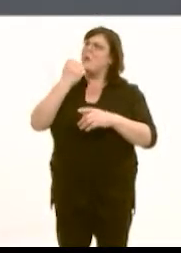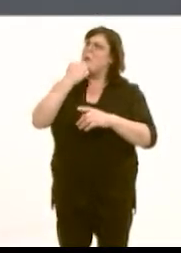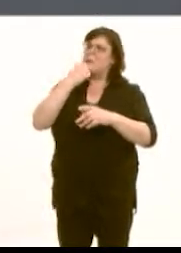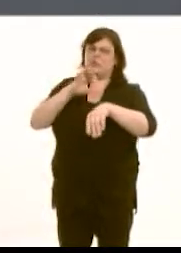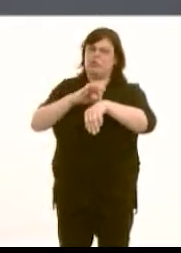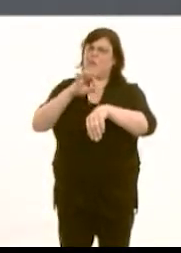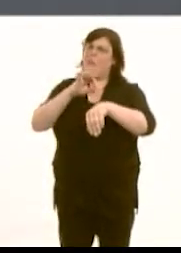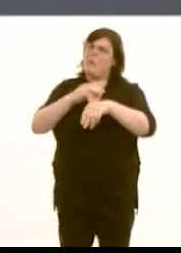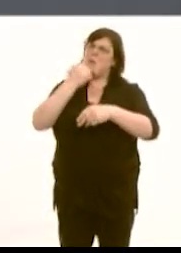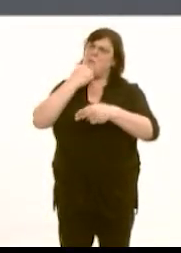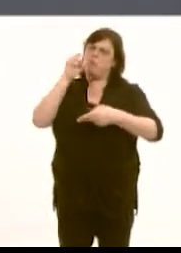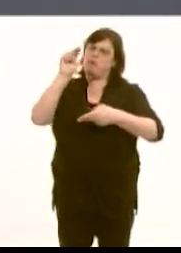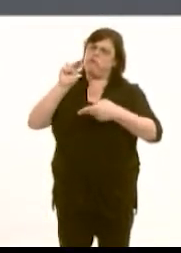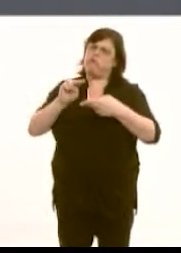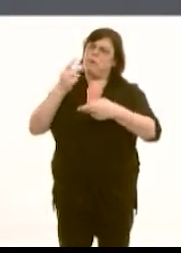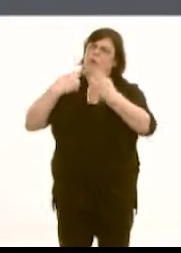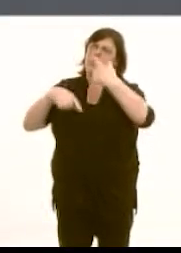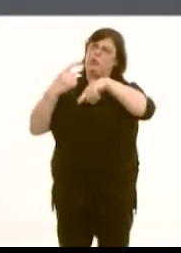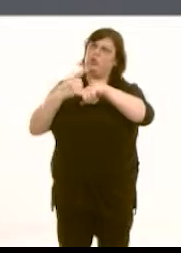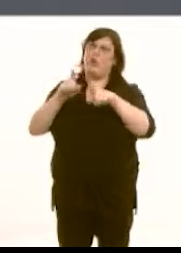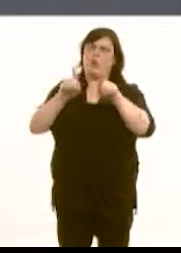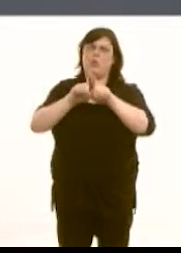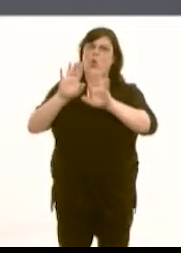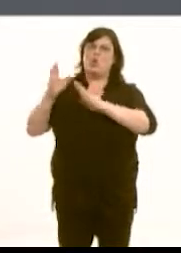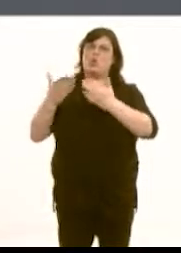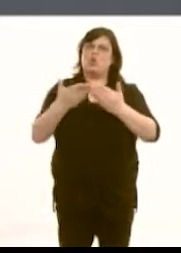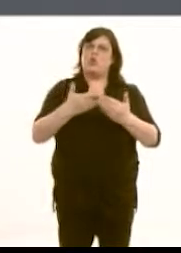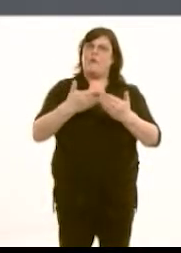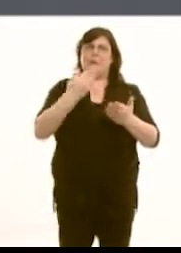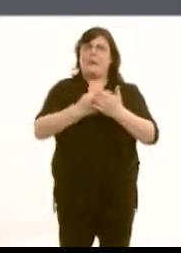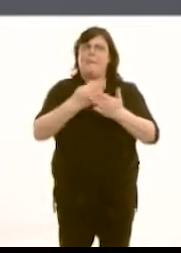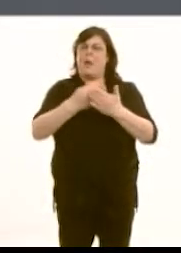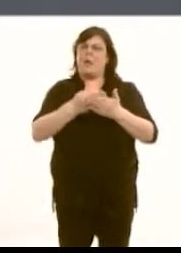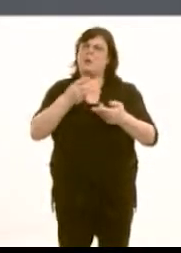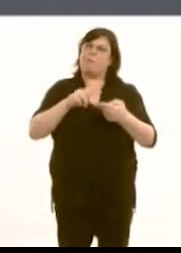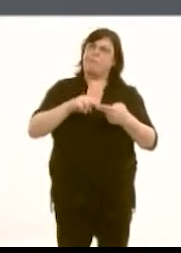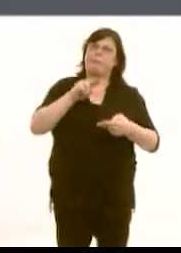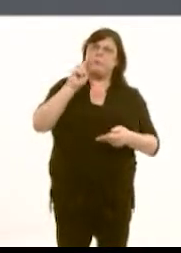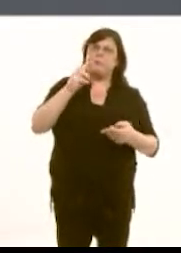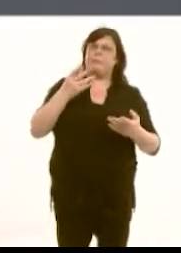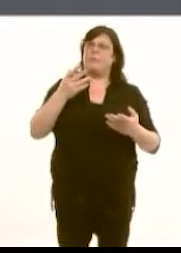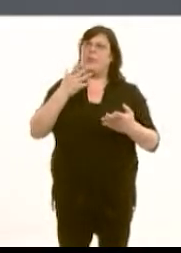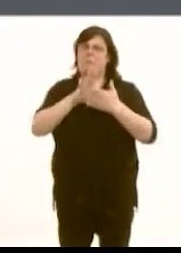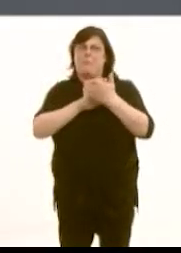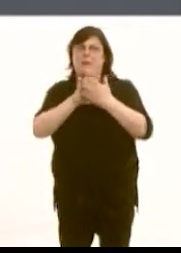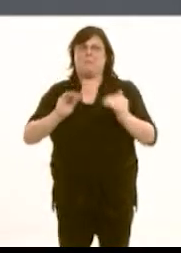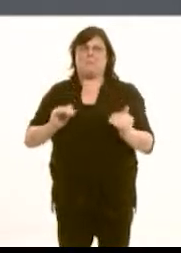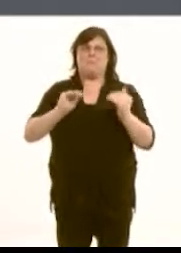equivalent numbers show that service levels have not gone up. Youíve failed to recognise the impending crisis.